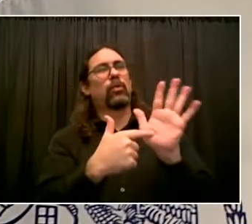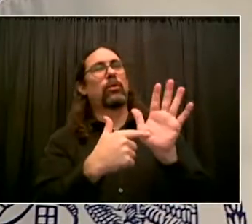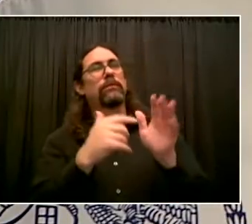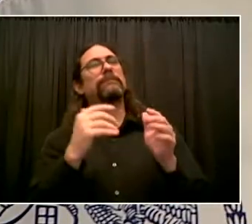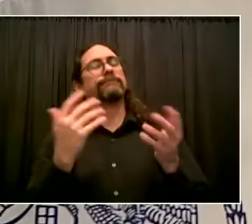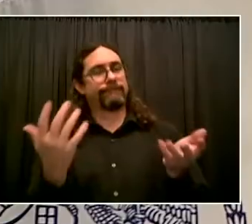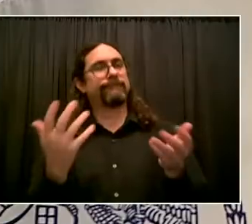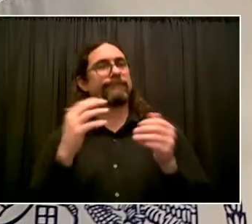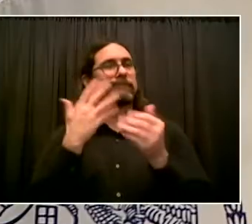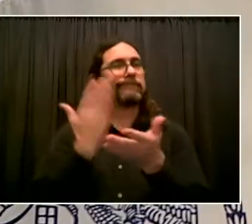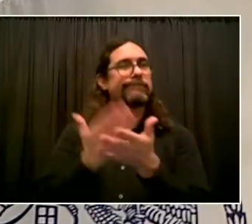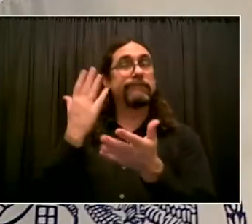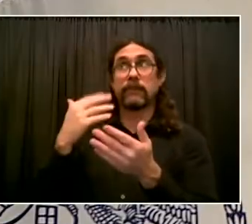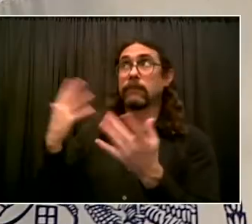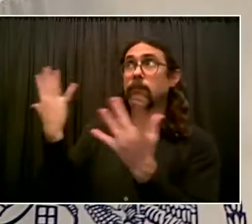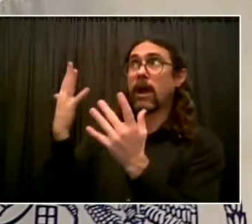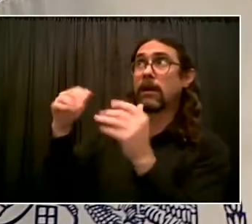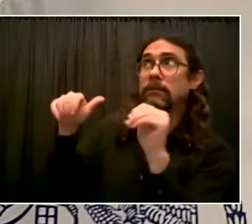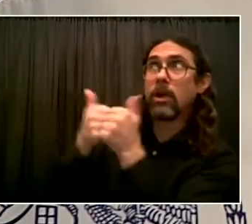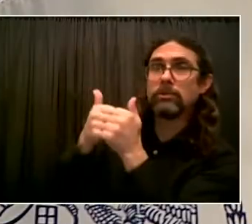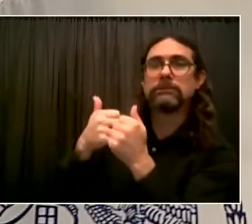WHAT'S WORKING VACCINATIONS ON THE CHALLENGE, MORE AND MORE